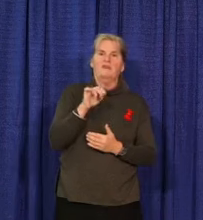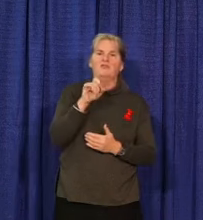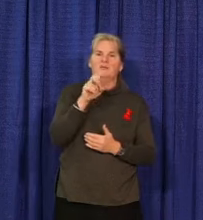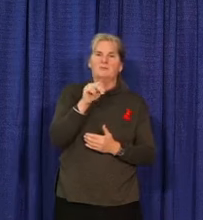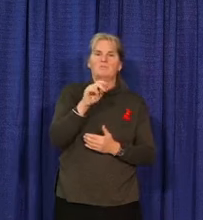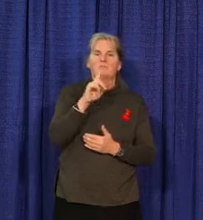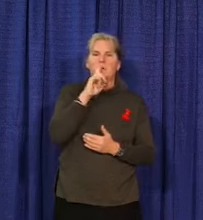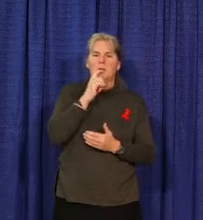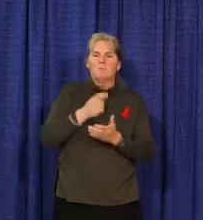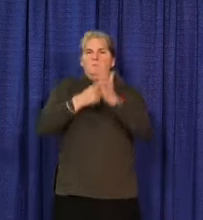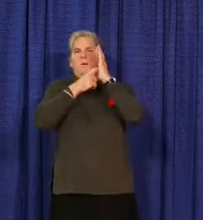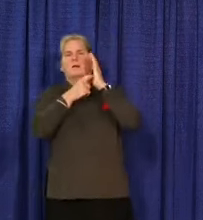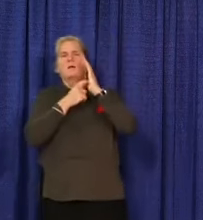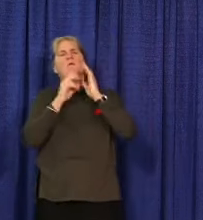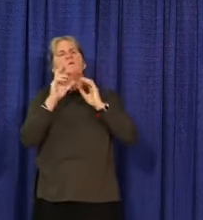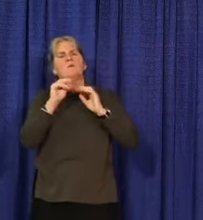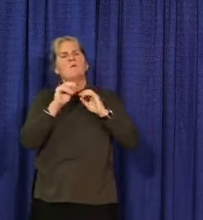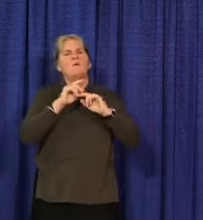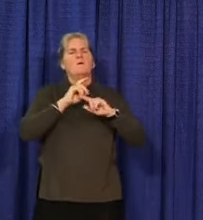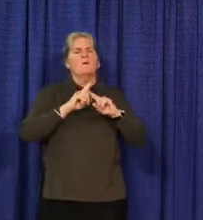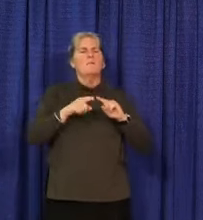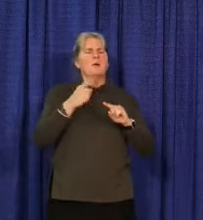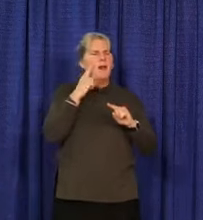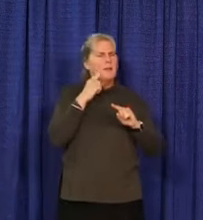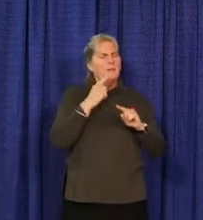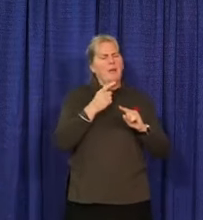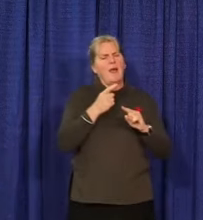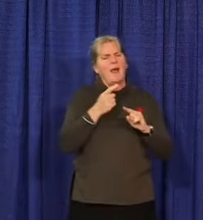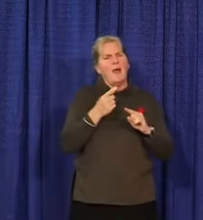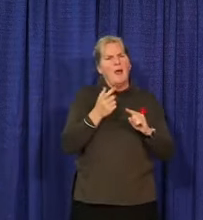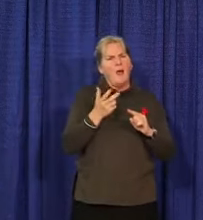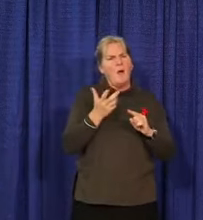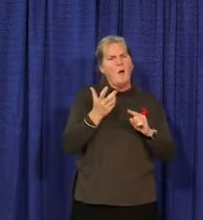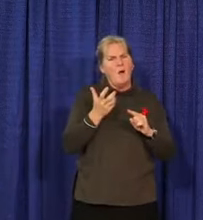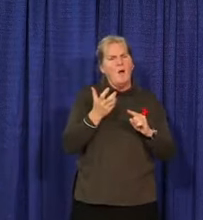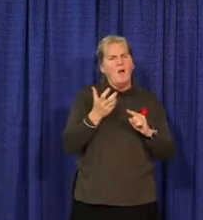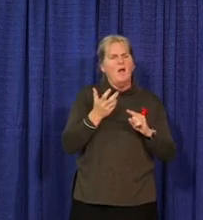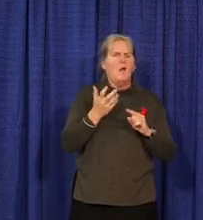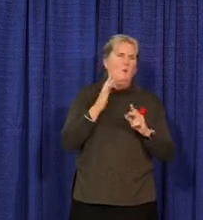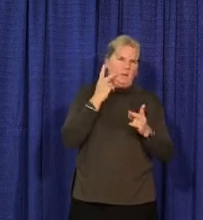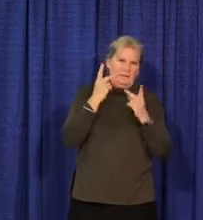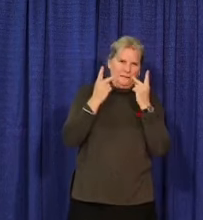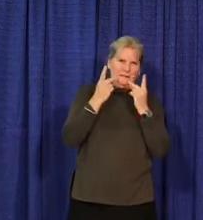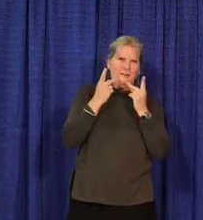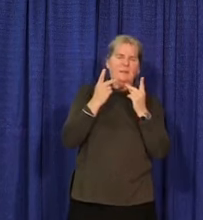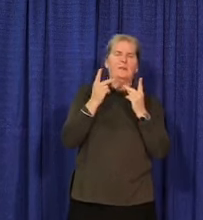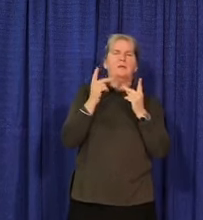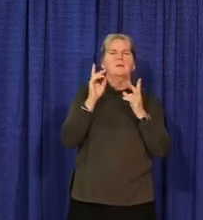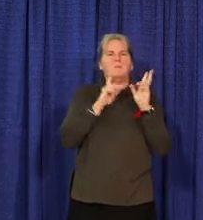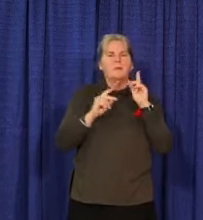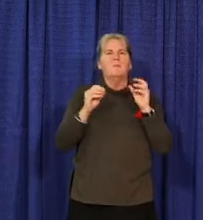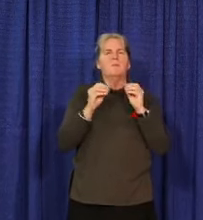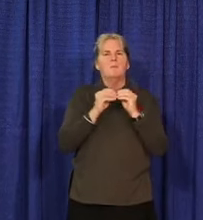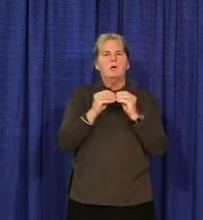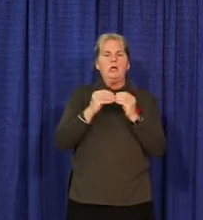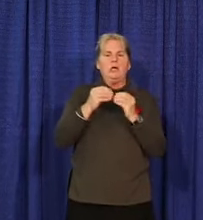this is not mandatory. This is again what I see as an increase in a socialization as we learn more about the